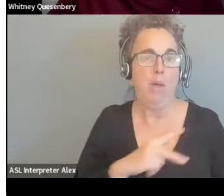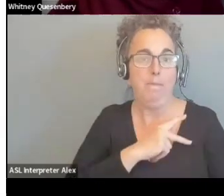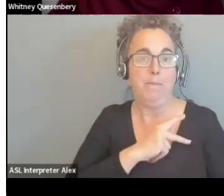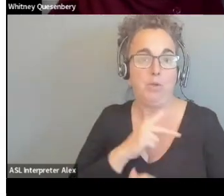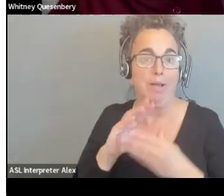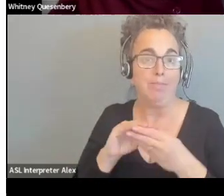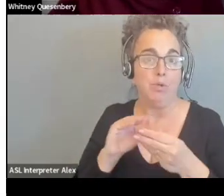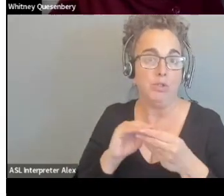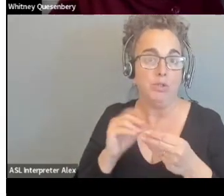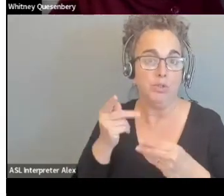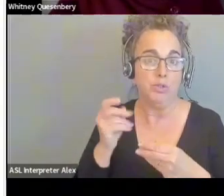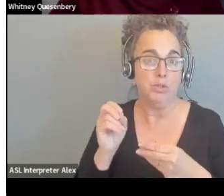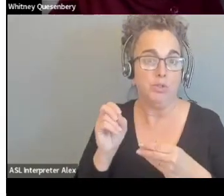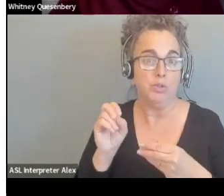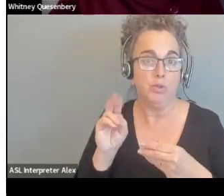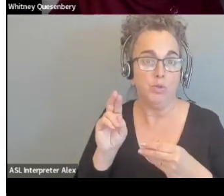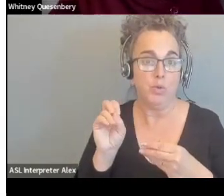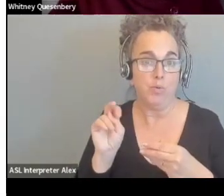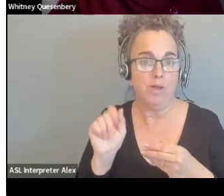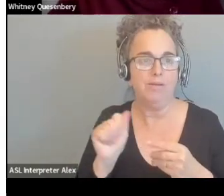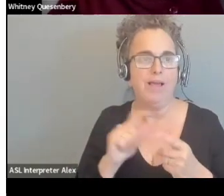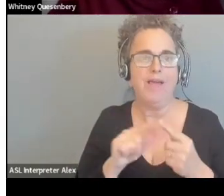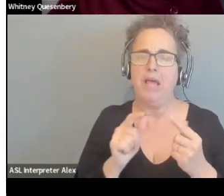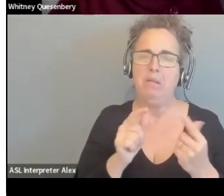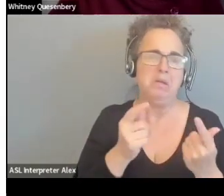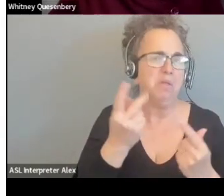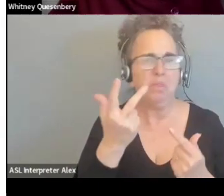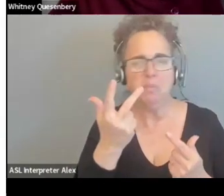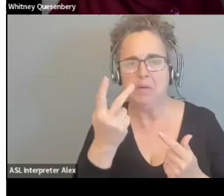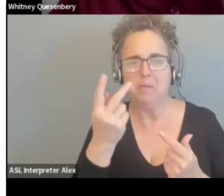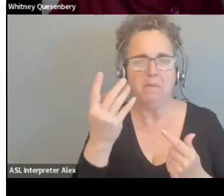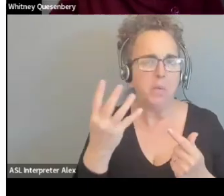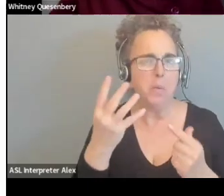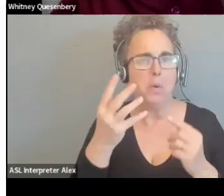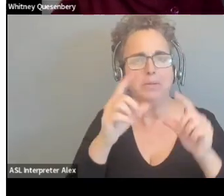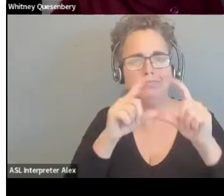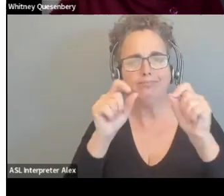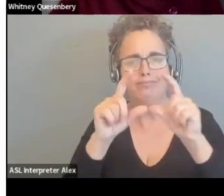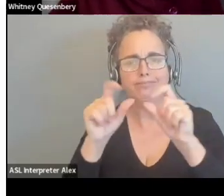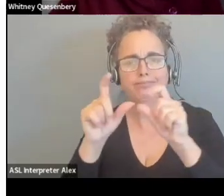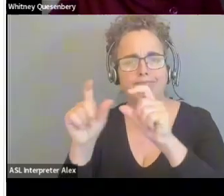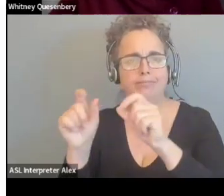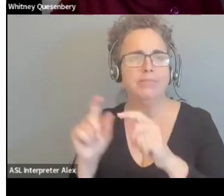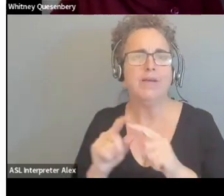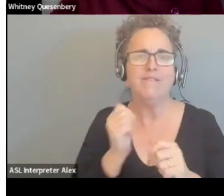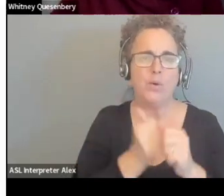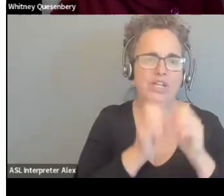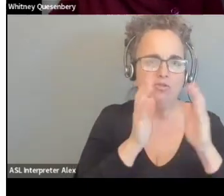And there's a three to four sticky notes for each person. Design features, couple of sticky notes for each person and some delight.